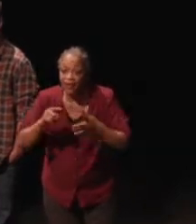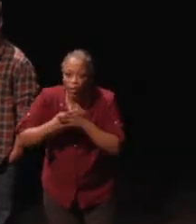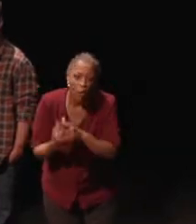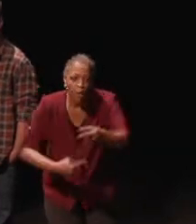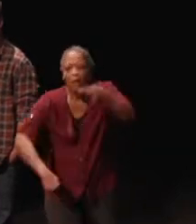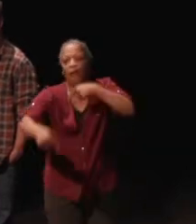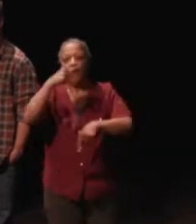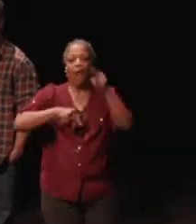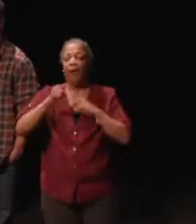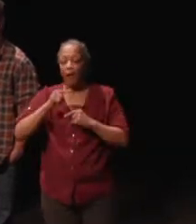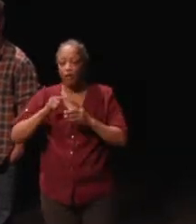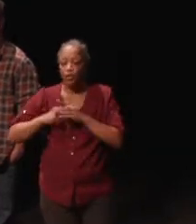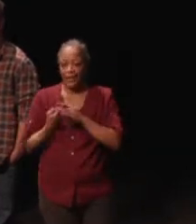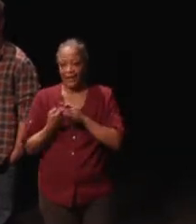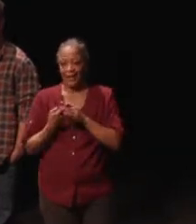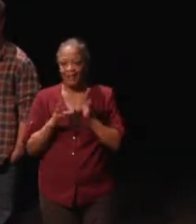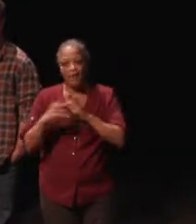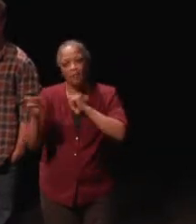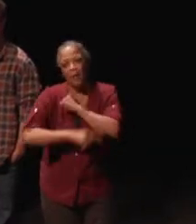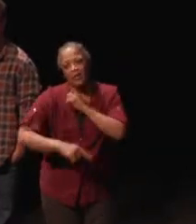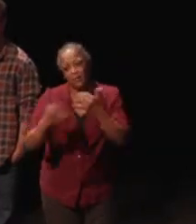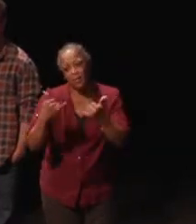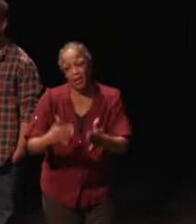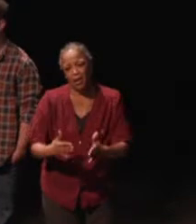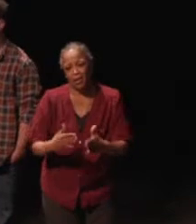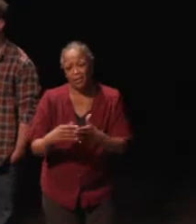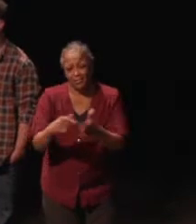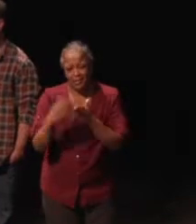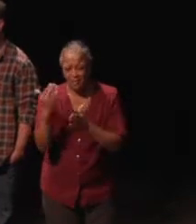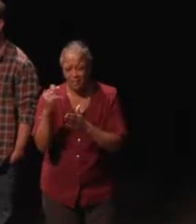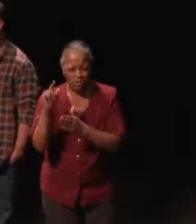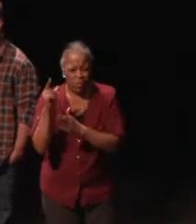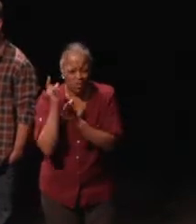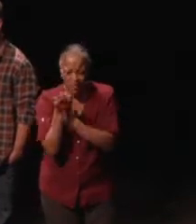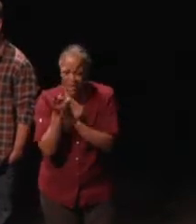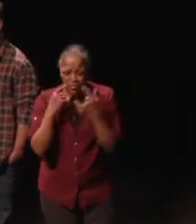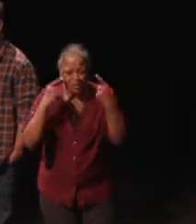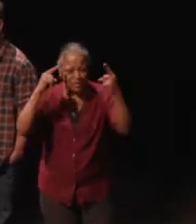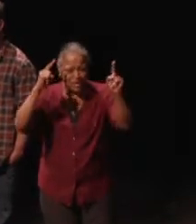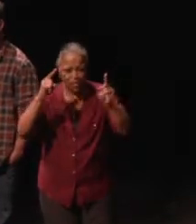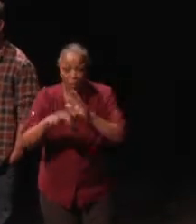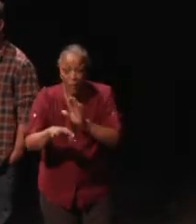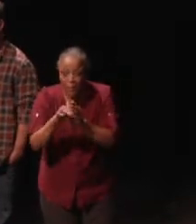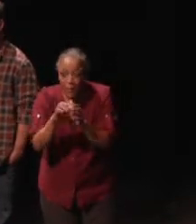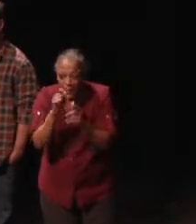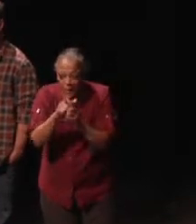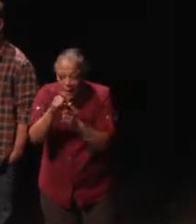which is punishing for the player because it would take them at times 15 to 20 minutes to successfully pick that lock which was crazy.